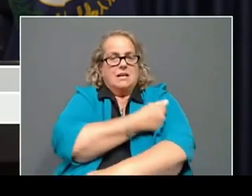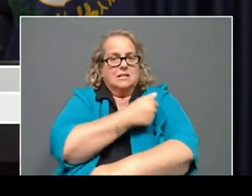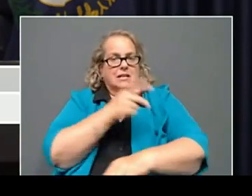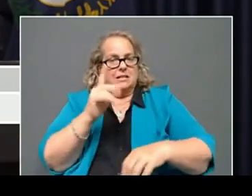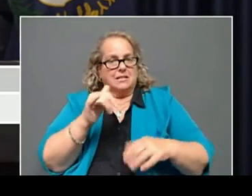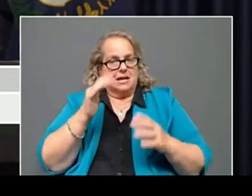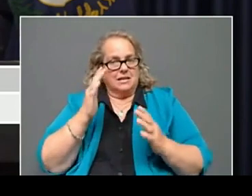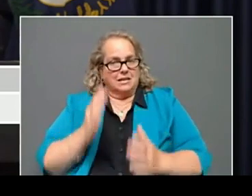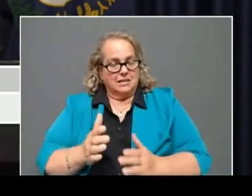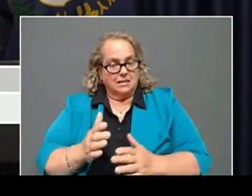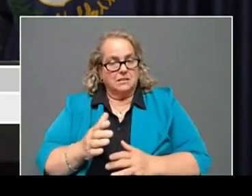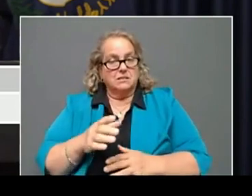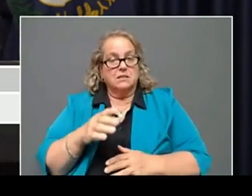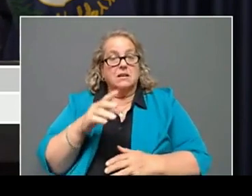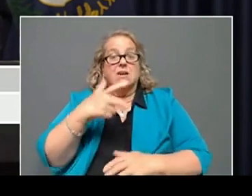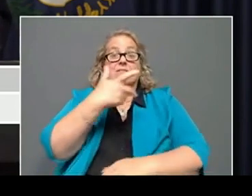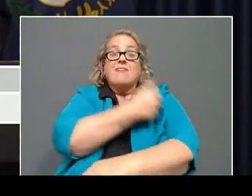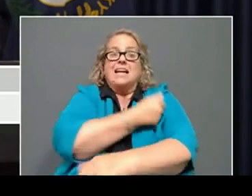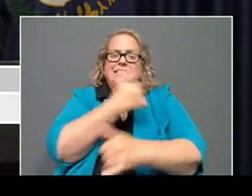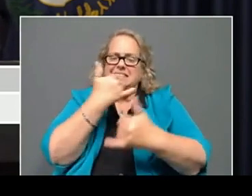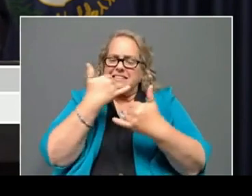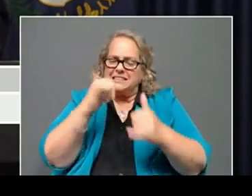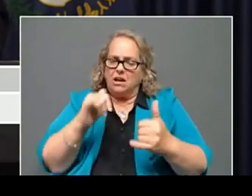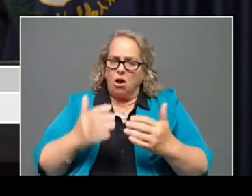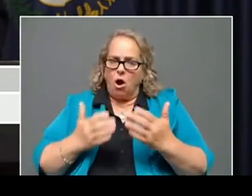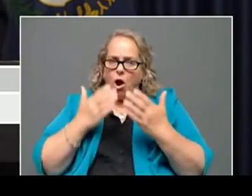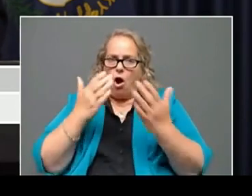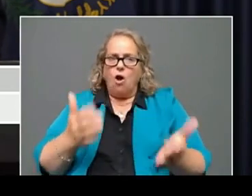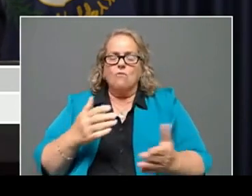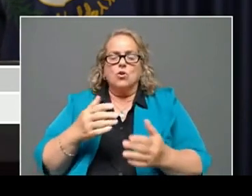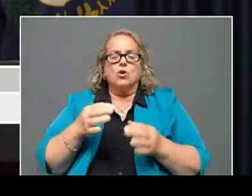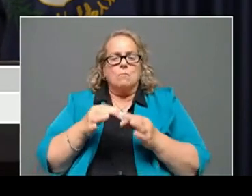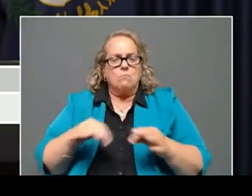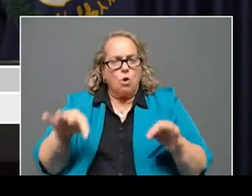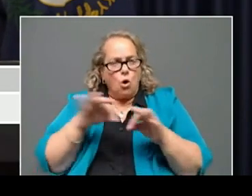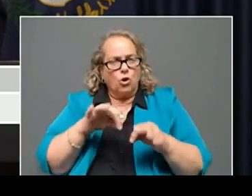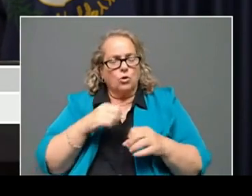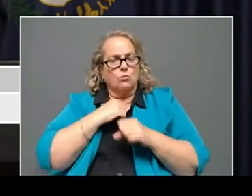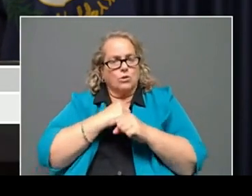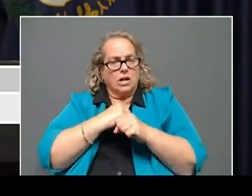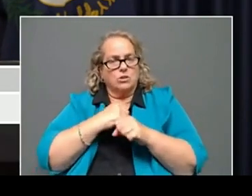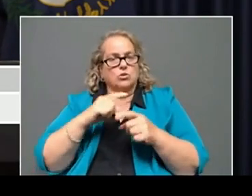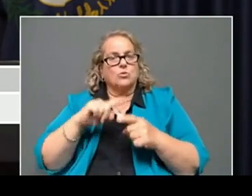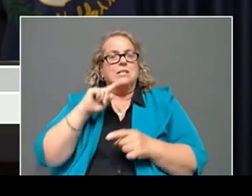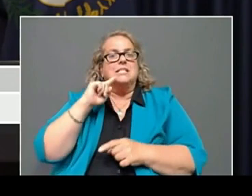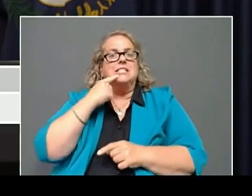protection against serious illness and death, including against the delta